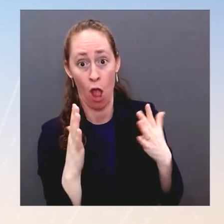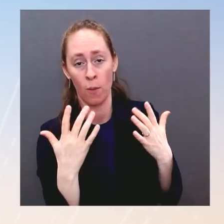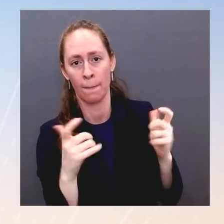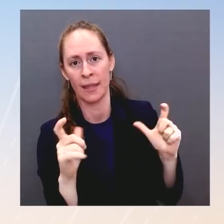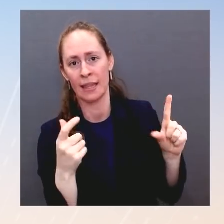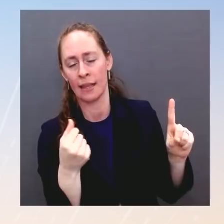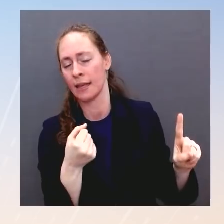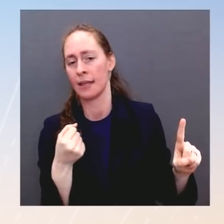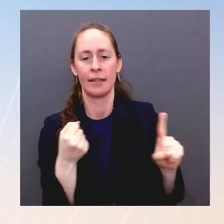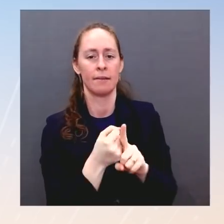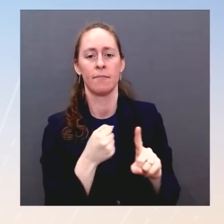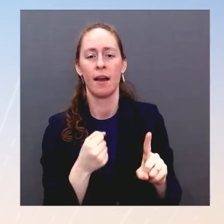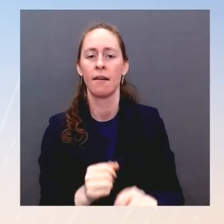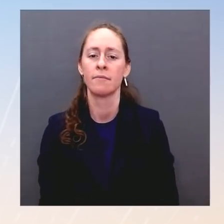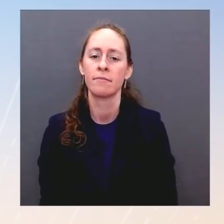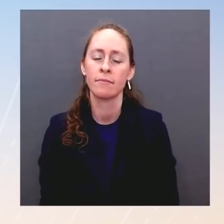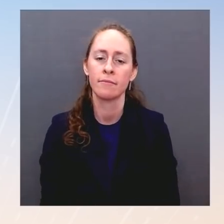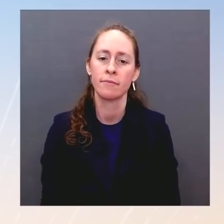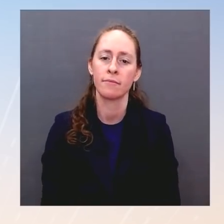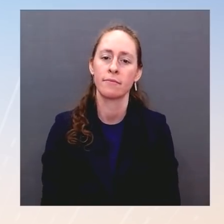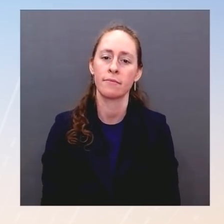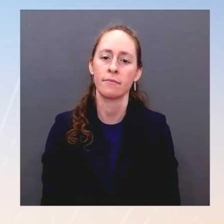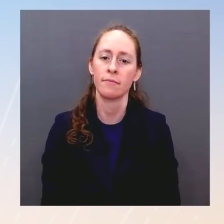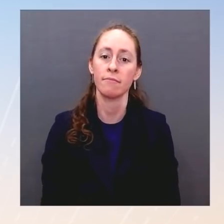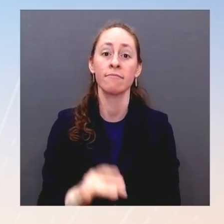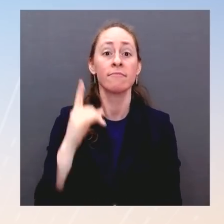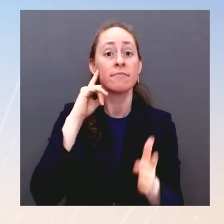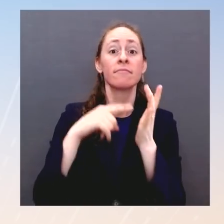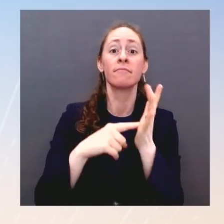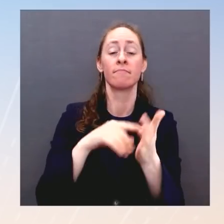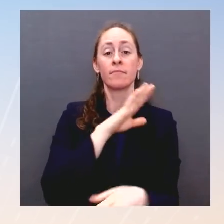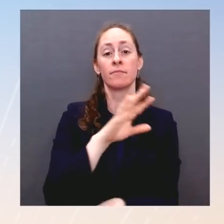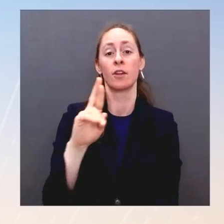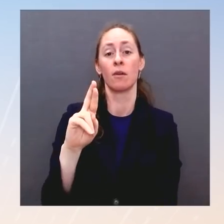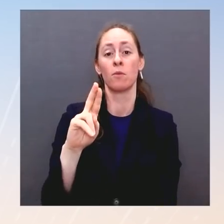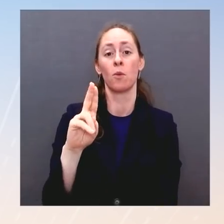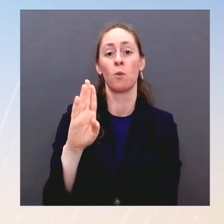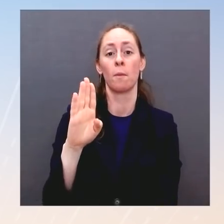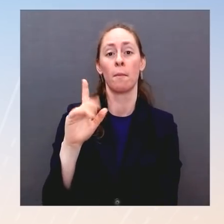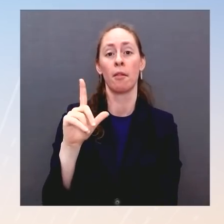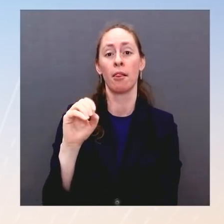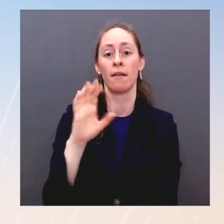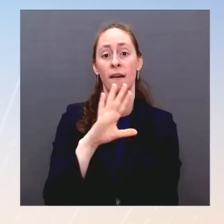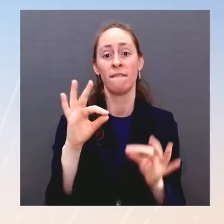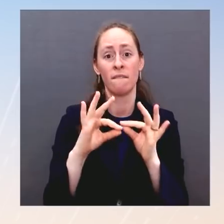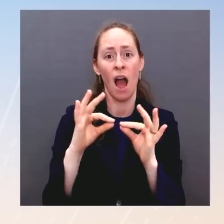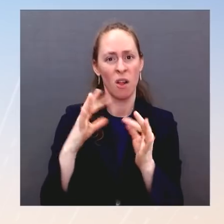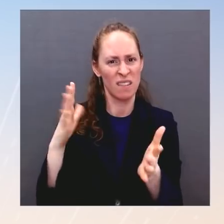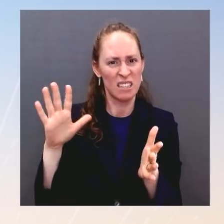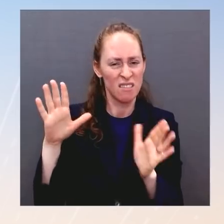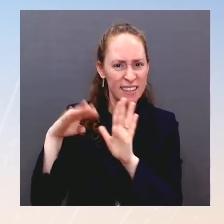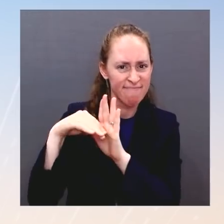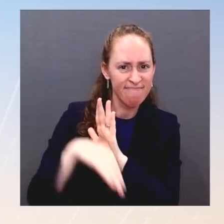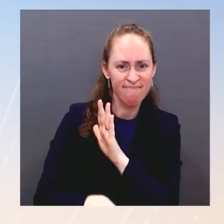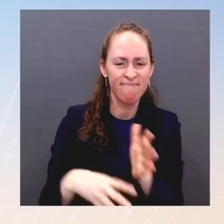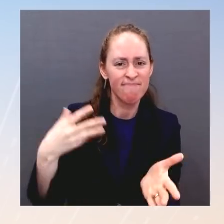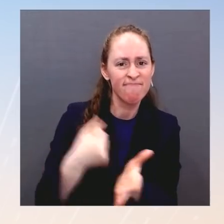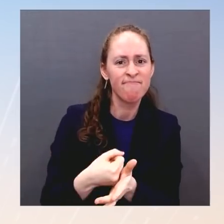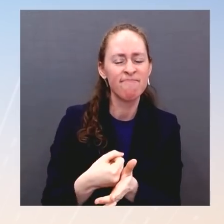the markets, skyrocketing inflation in Russia. And we also have taken steps to sanction oligarchs around President Putin --